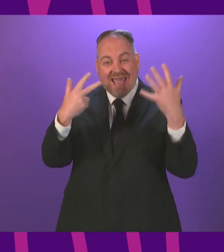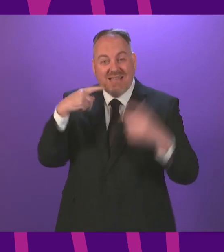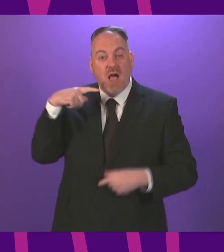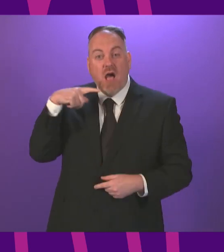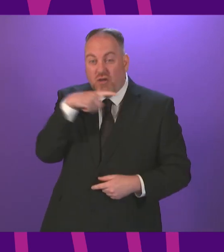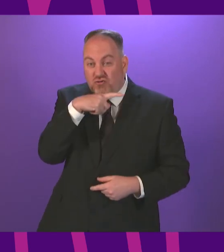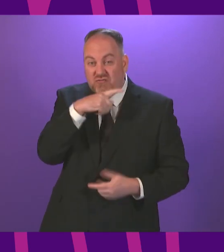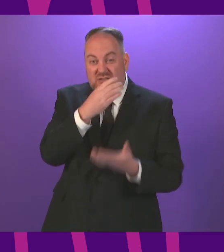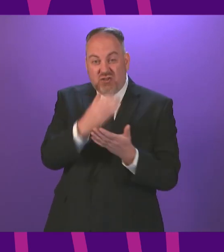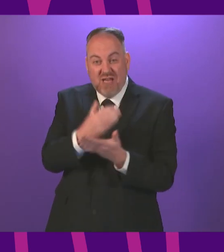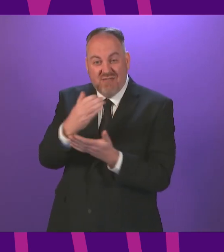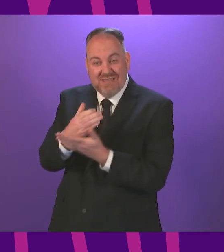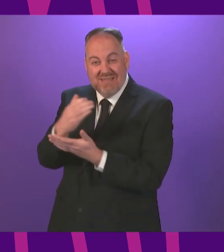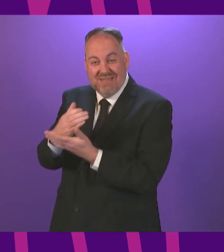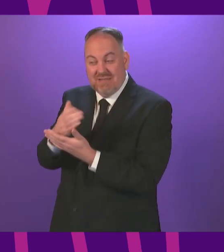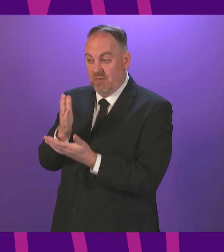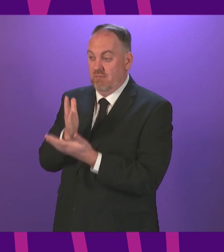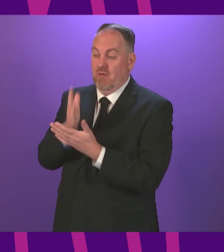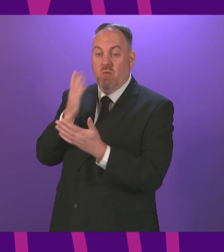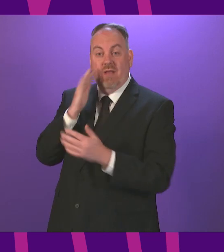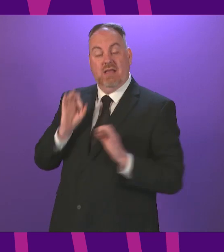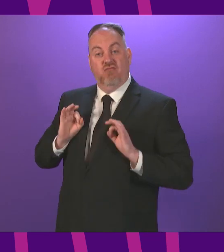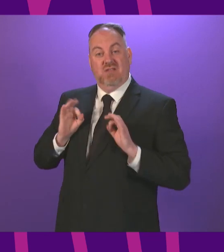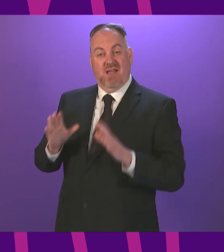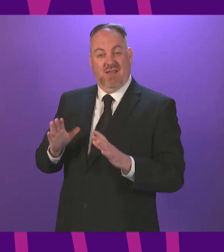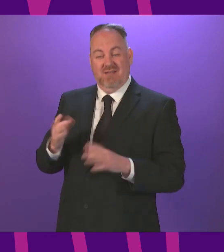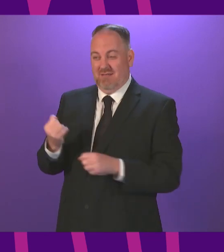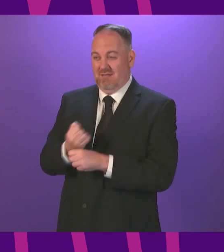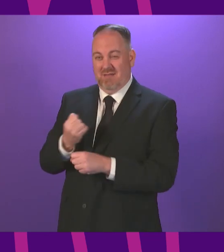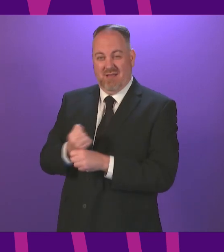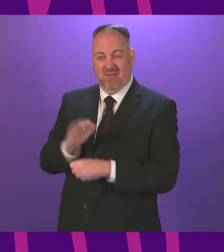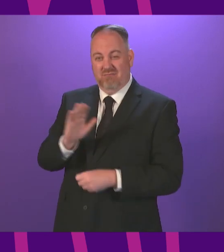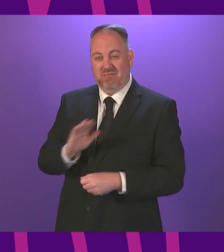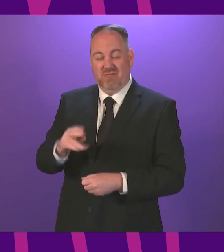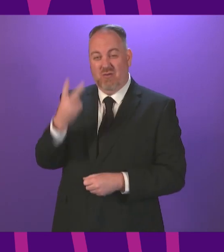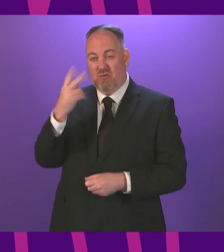At the time of his retirement from royal duties, he had completed well over 20,000 engagements,